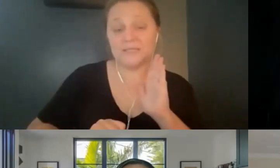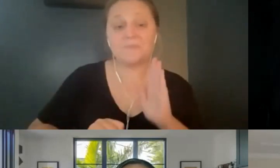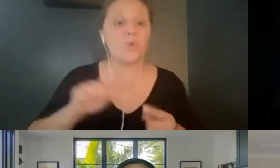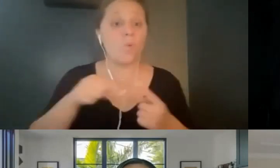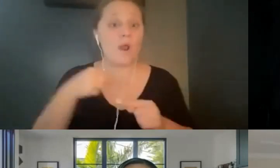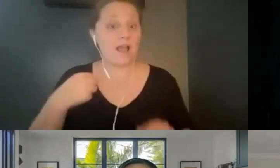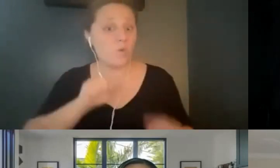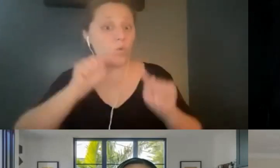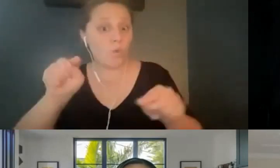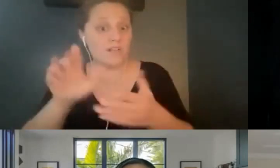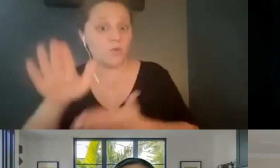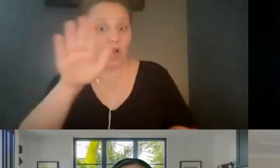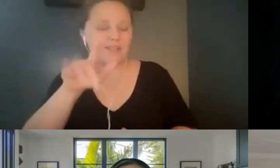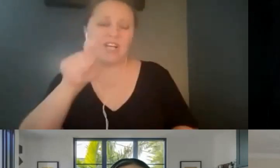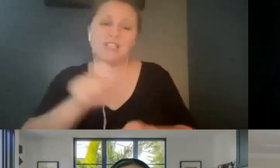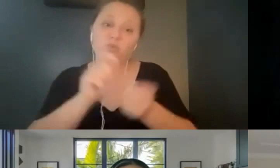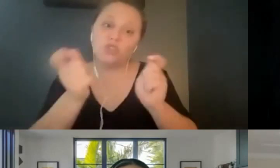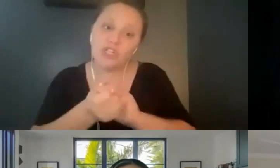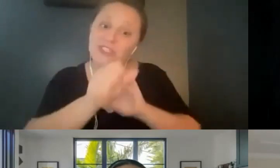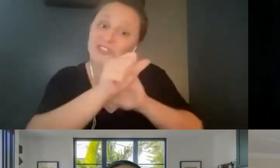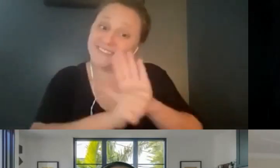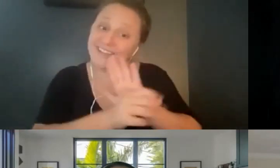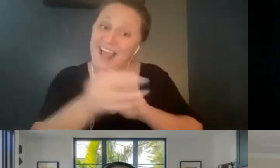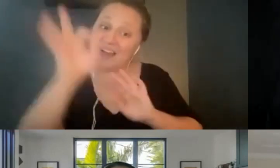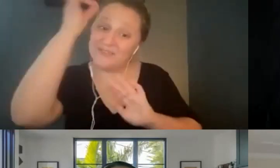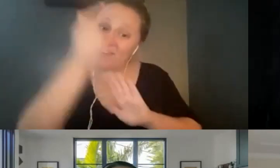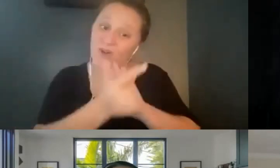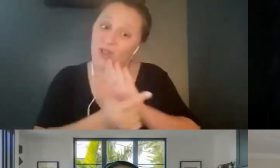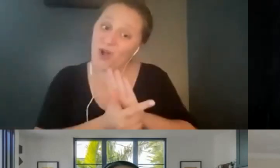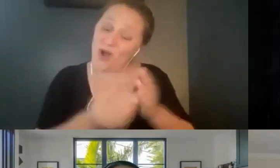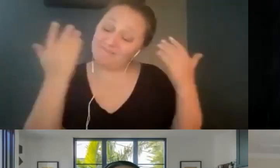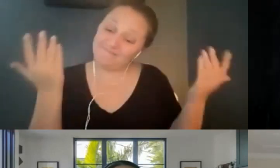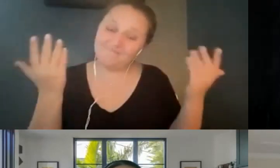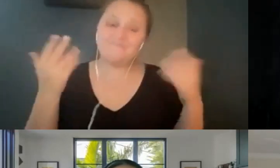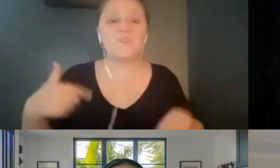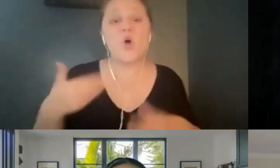change both state and federal law and throughout my career journey